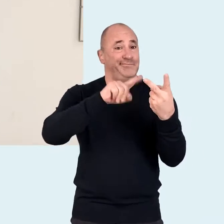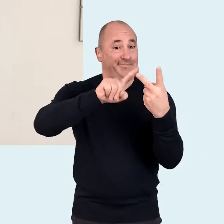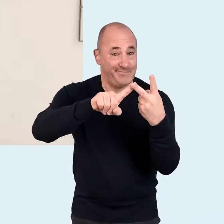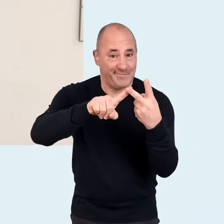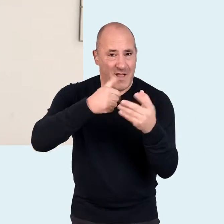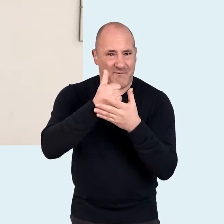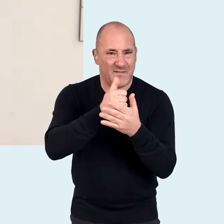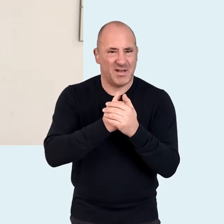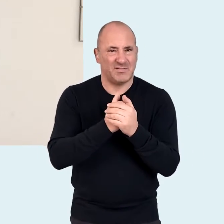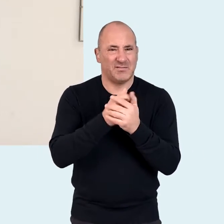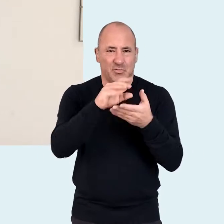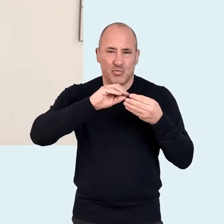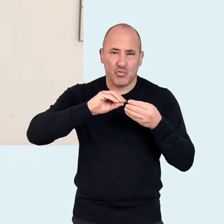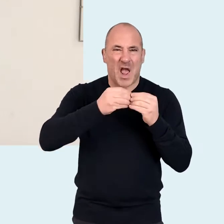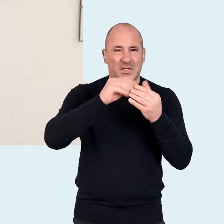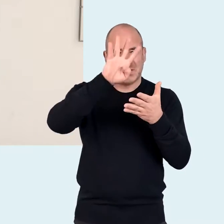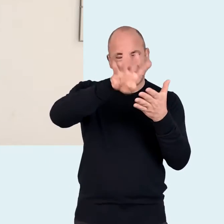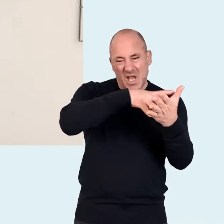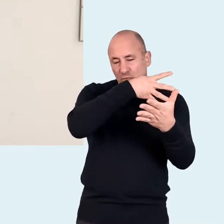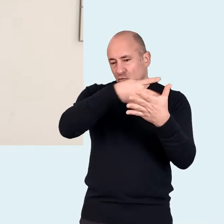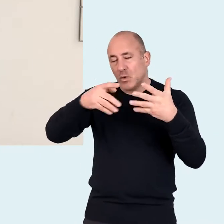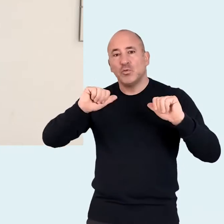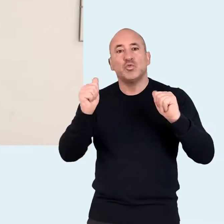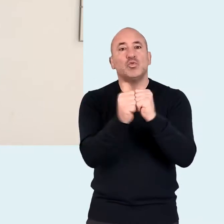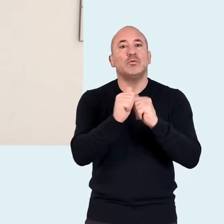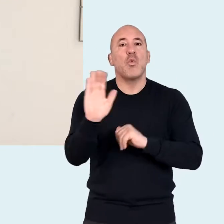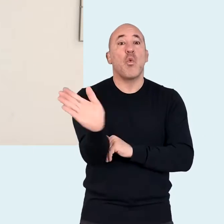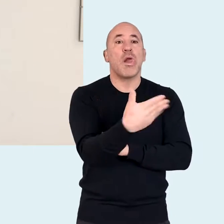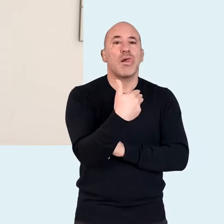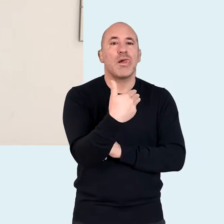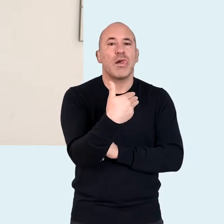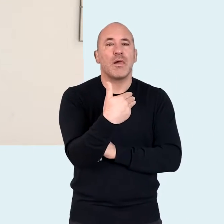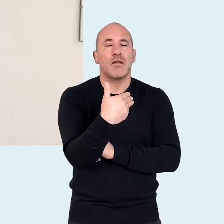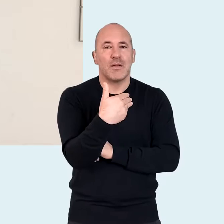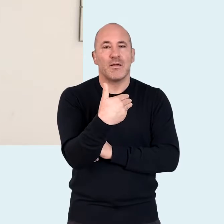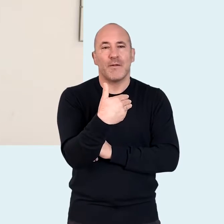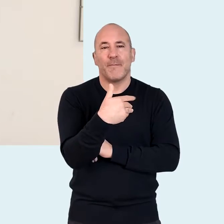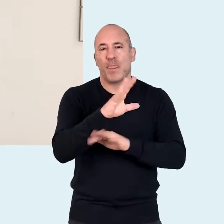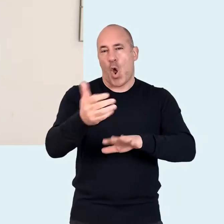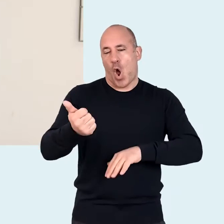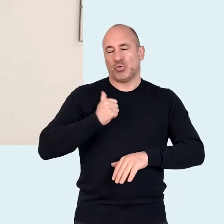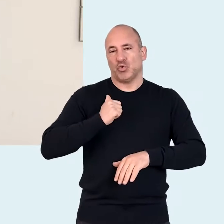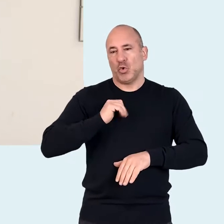piece of advice would be to create a schedule that works for everyone. So don't assume that